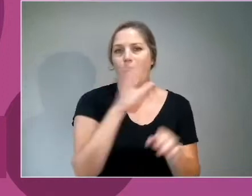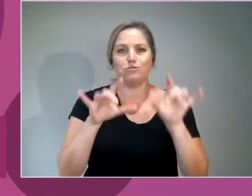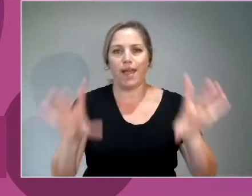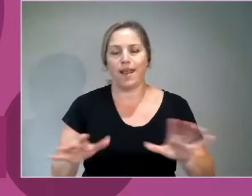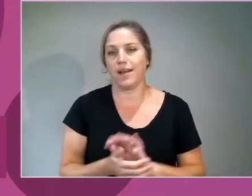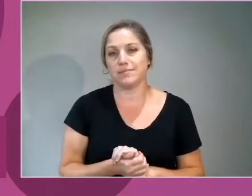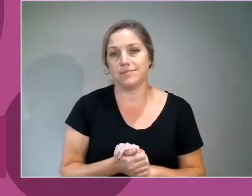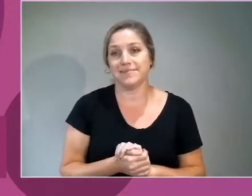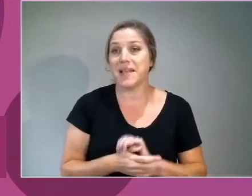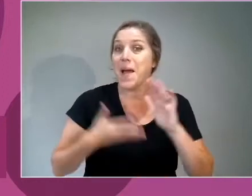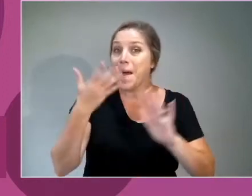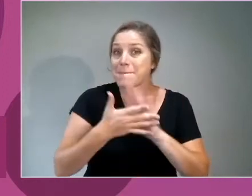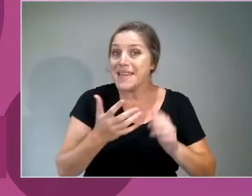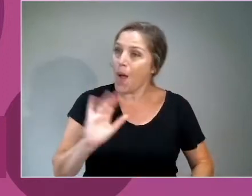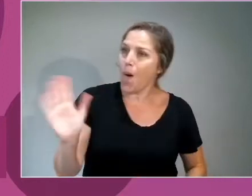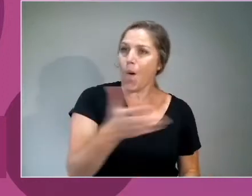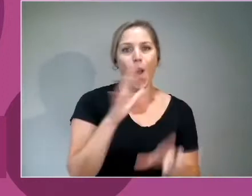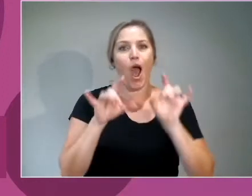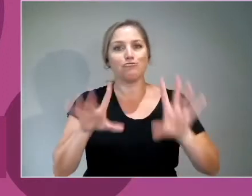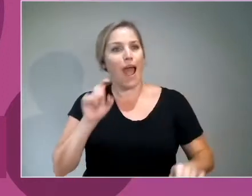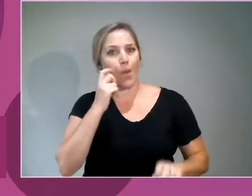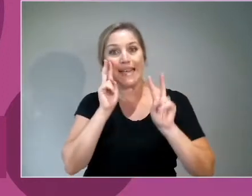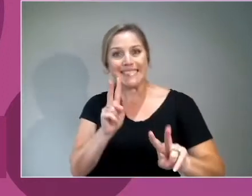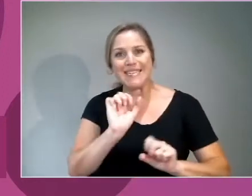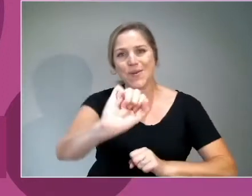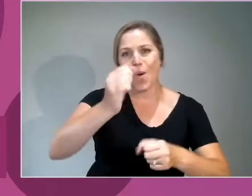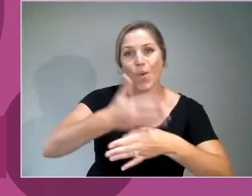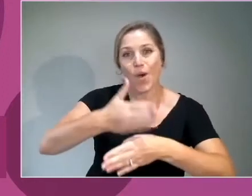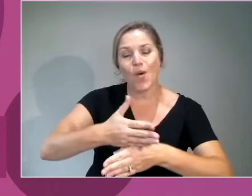your product, but it goes so much deeper than that. And that is where we need to learn from